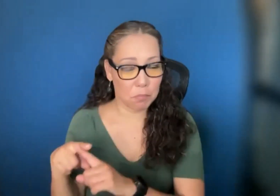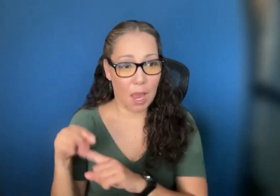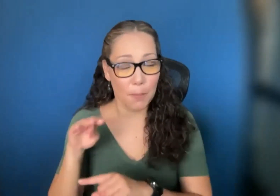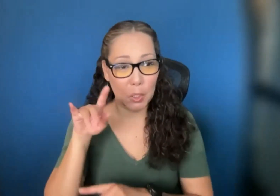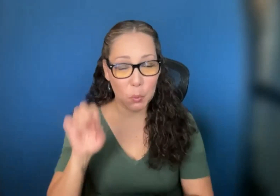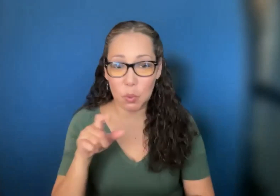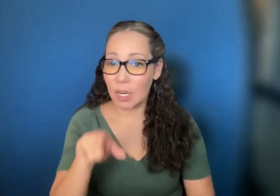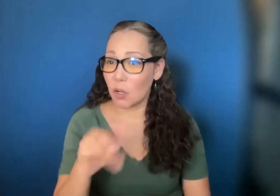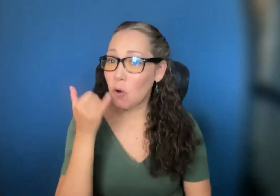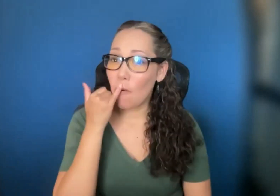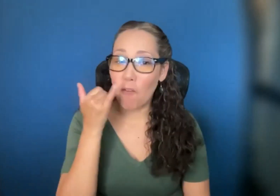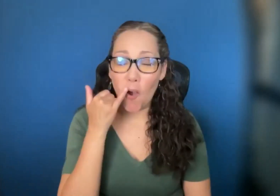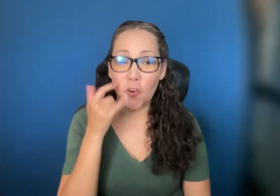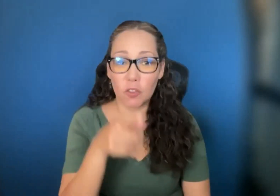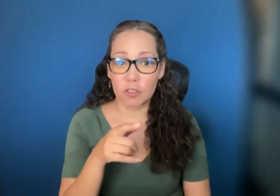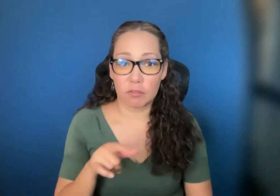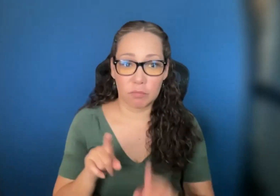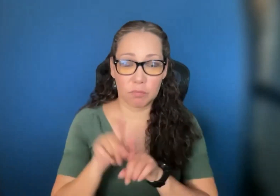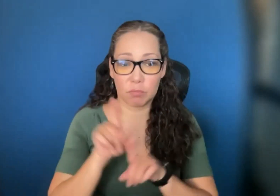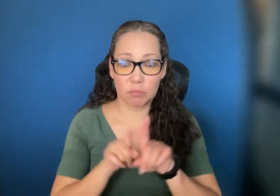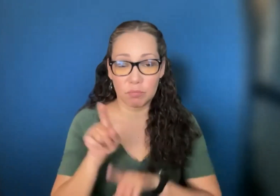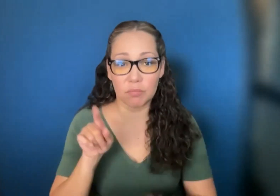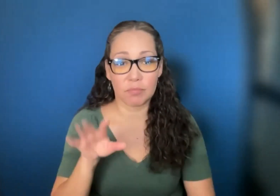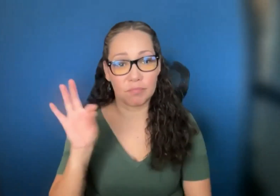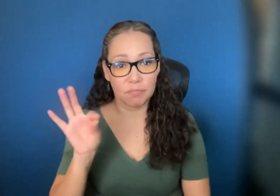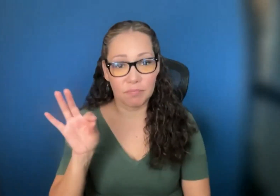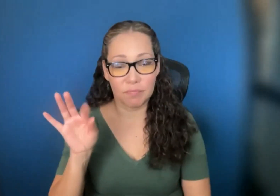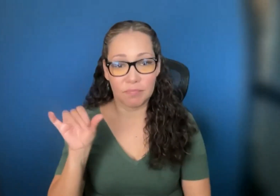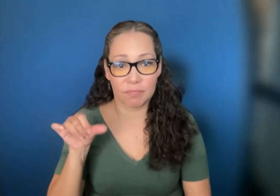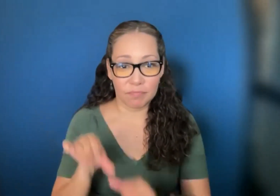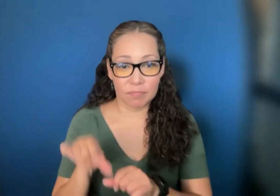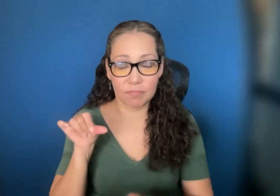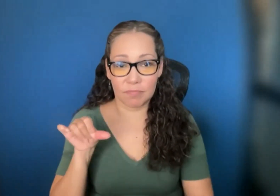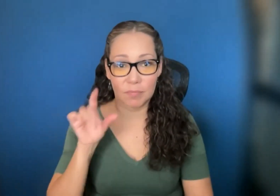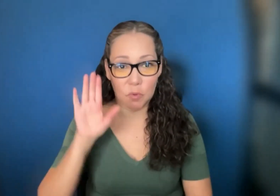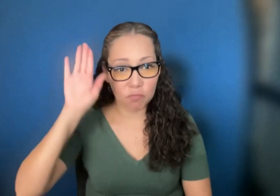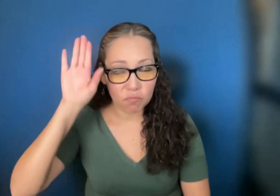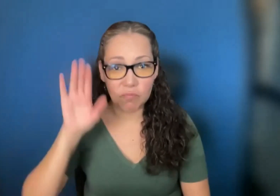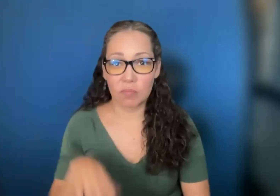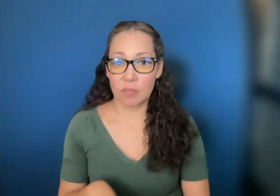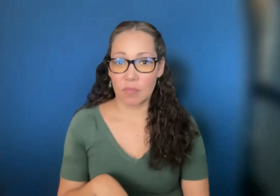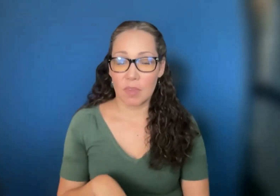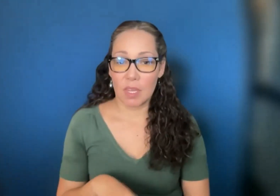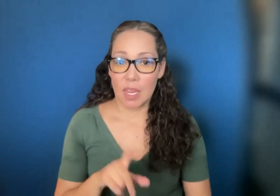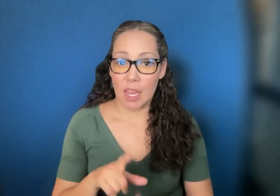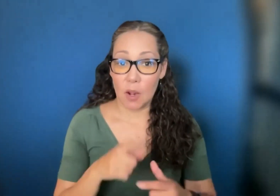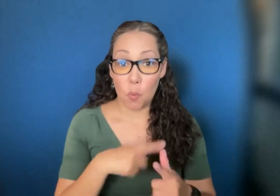phone uh press star9 to raise your hand uh and when called upon uh star six to unmute um so I